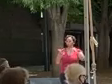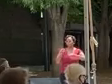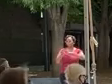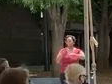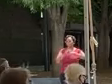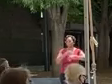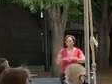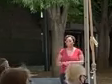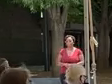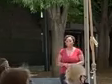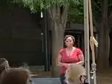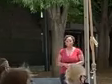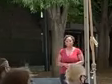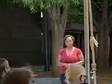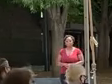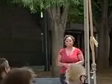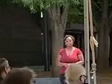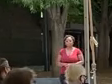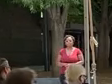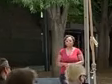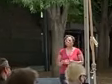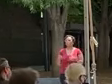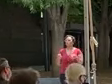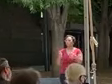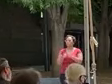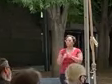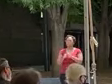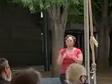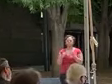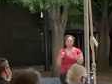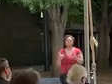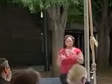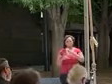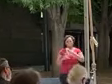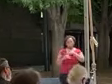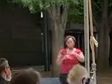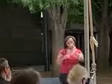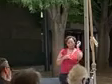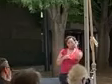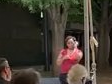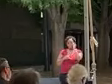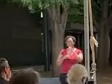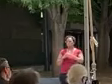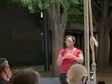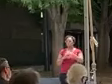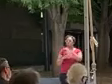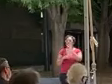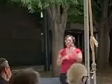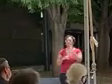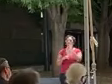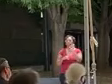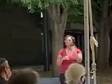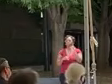As I mentioned earlier on a more personal note, President Roosevelt has always been a tremendous inspiration to me.